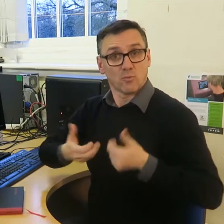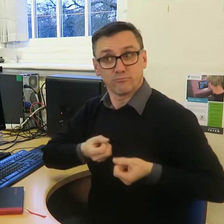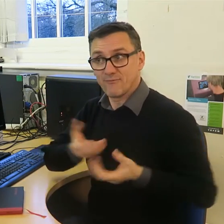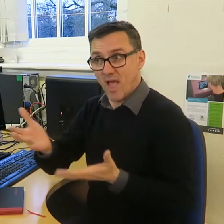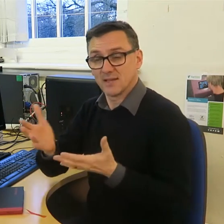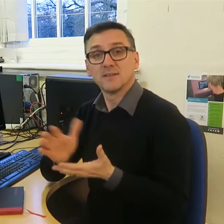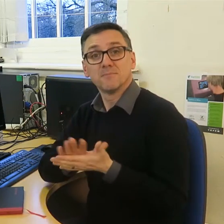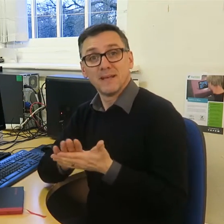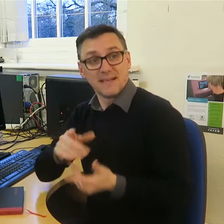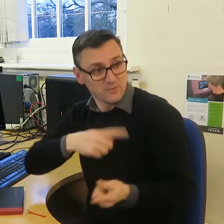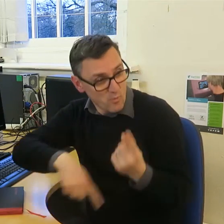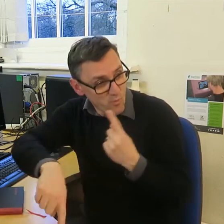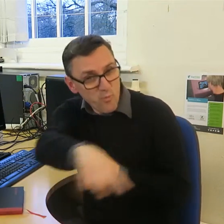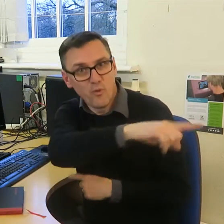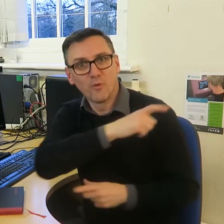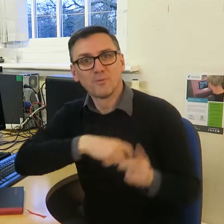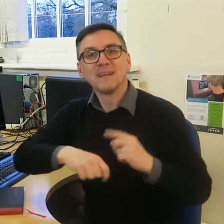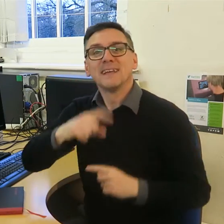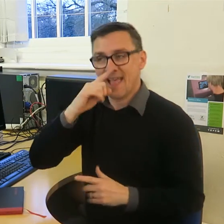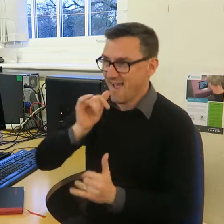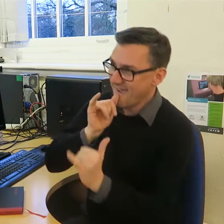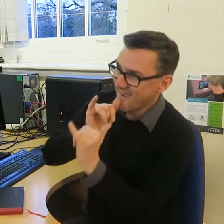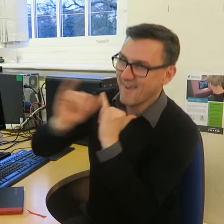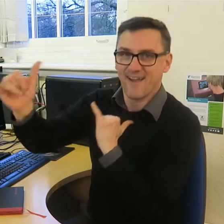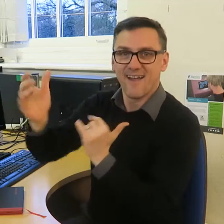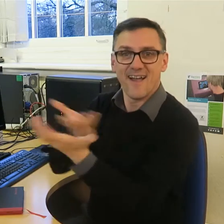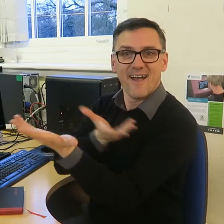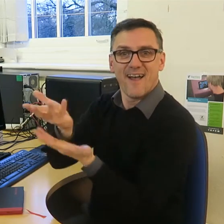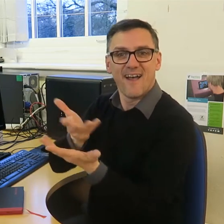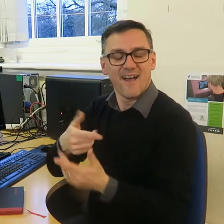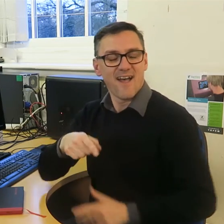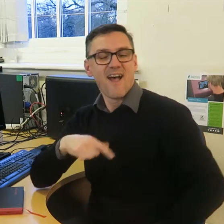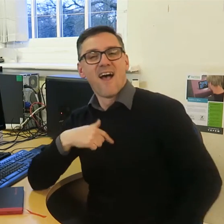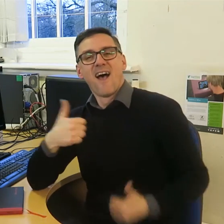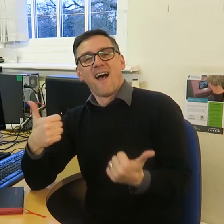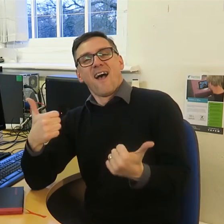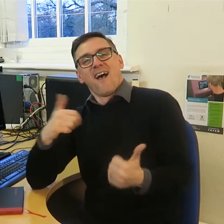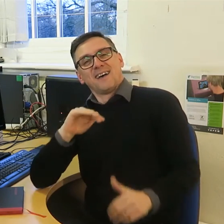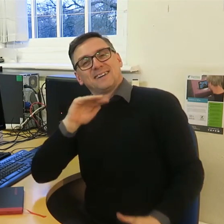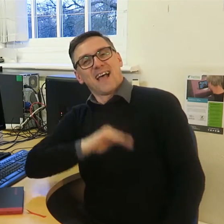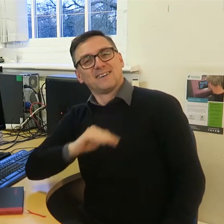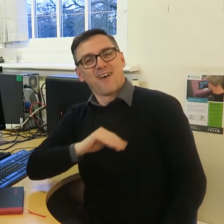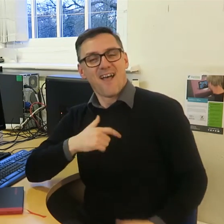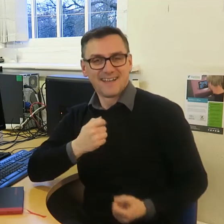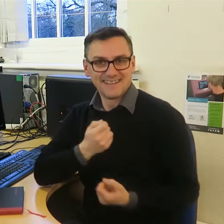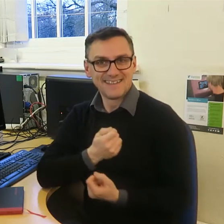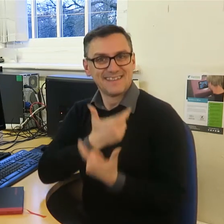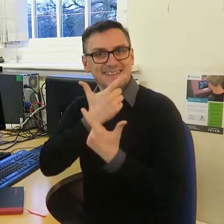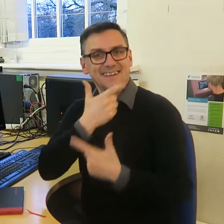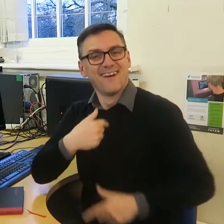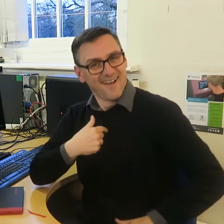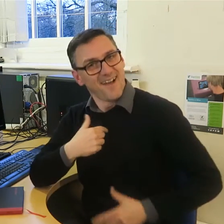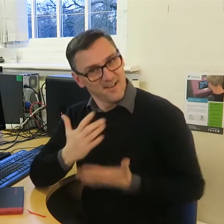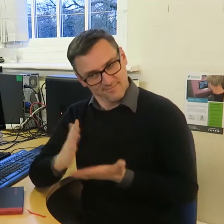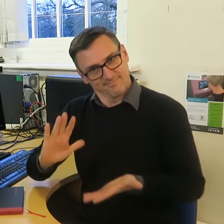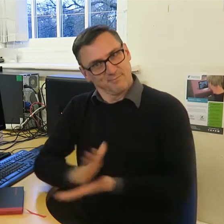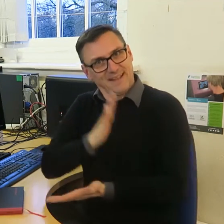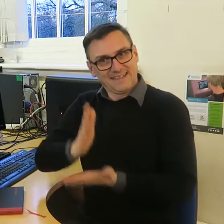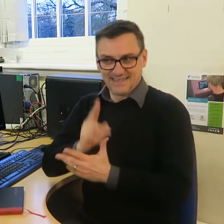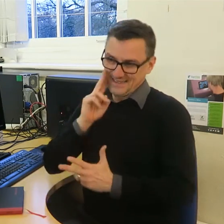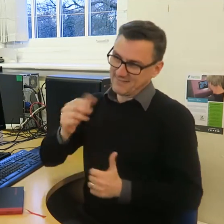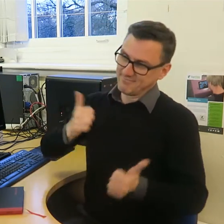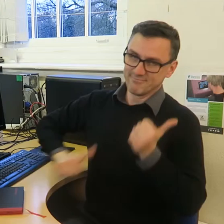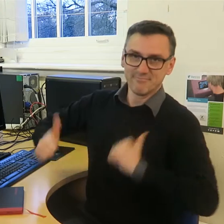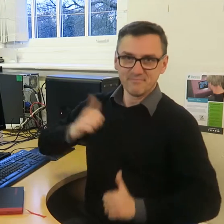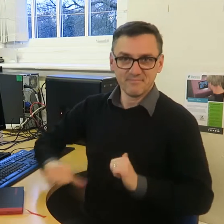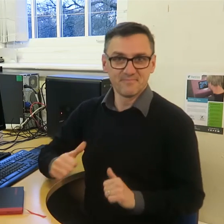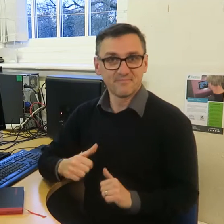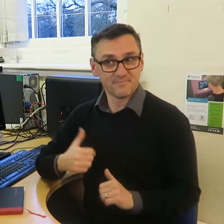New business clients and contracts means that we, the Deaf community, can then make calls directly to these businesses and that makes me very satisfied, happy, pleased and proud.